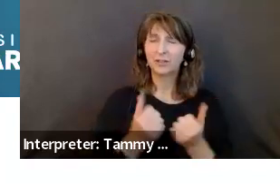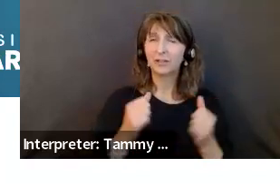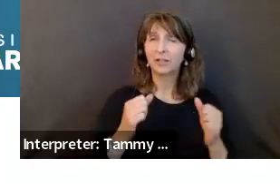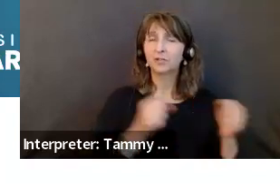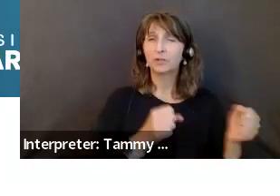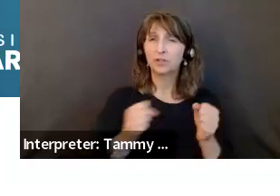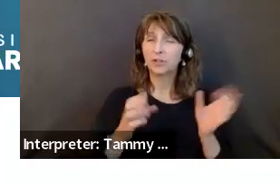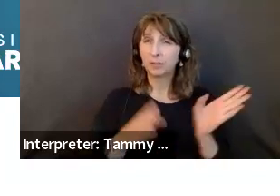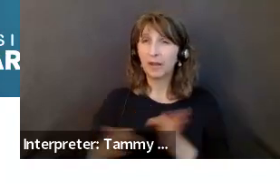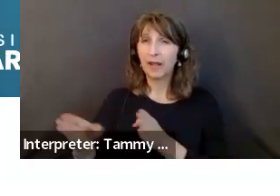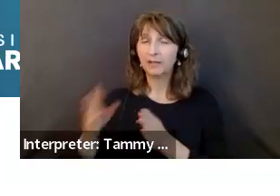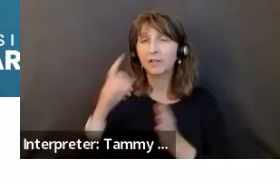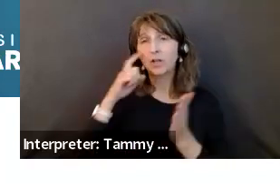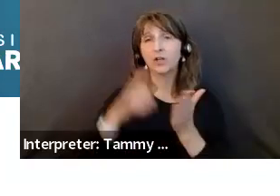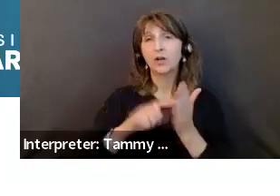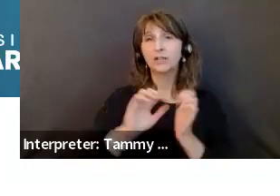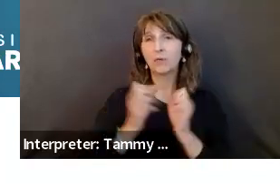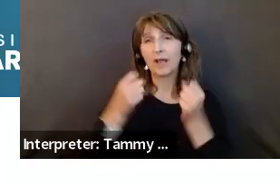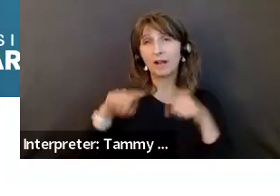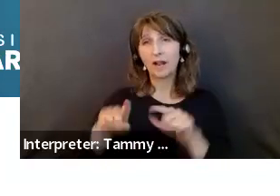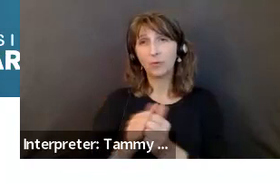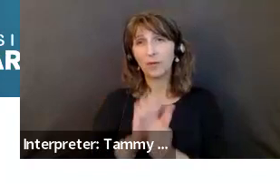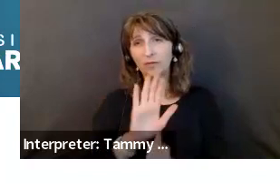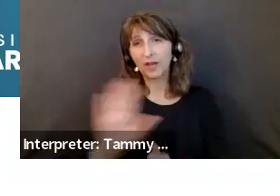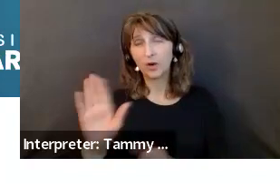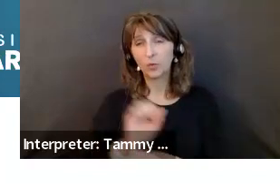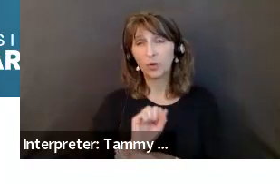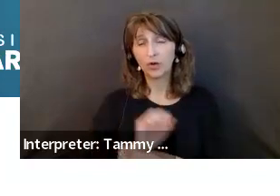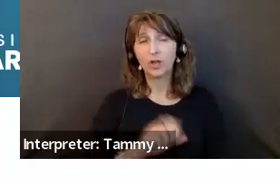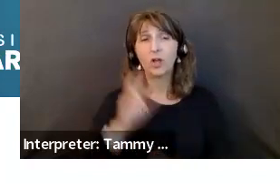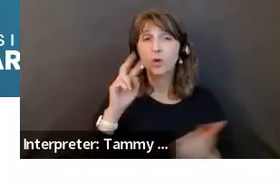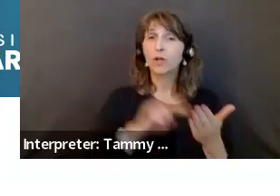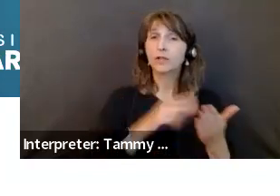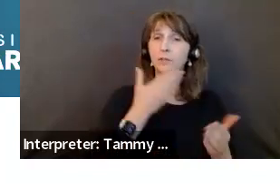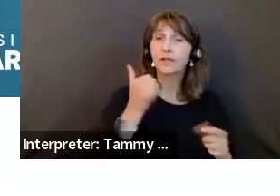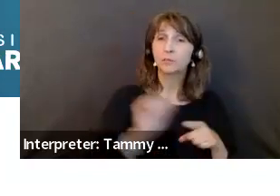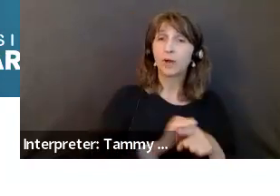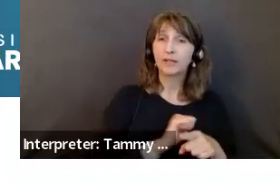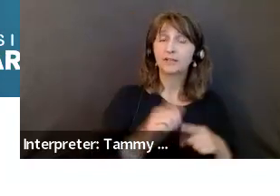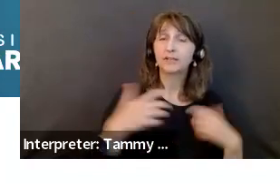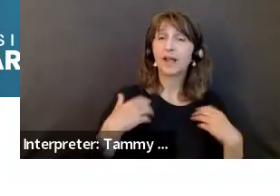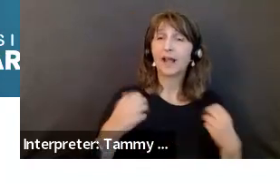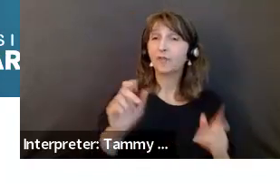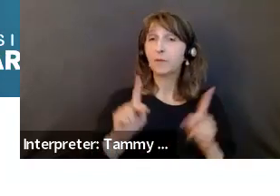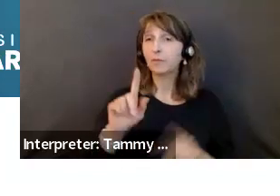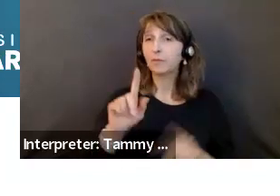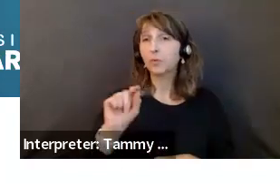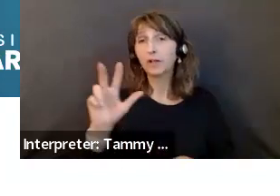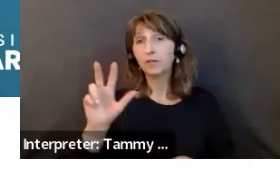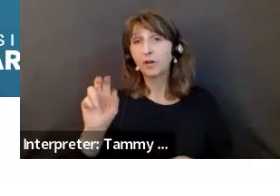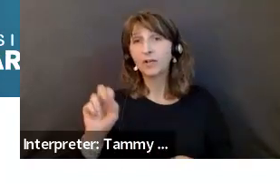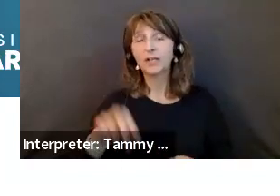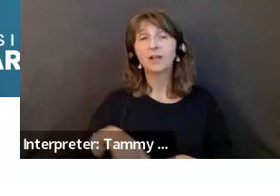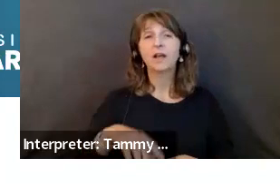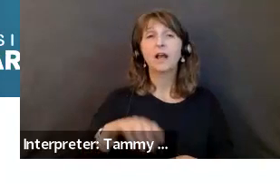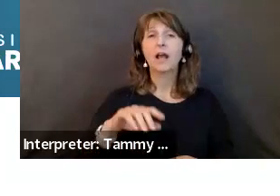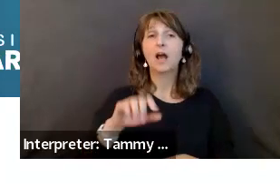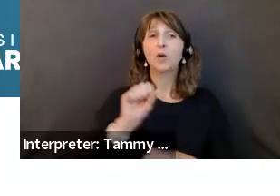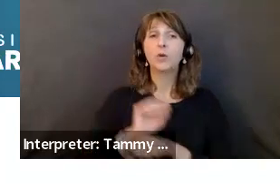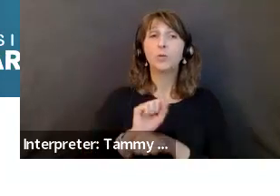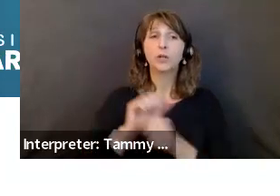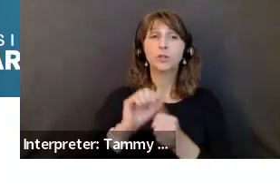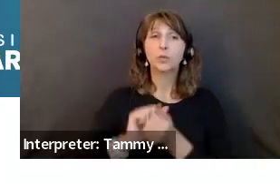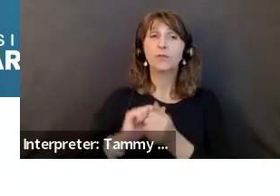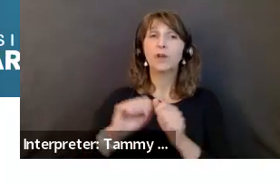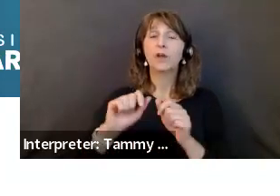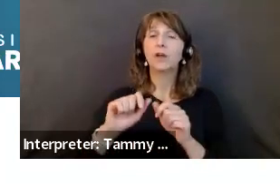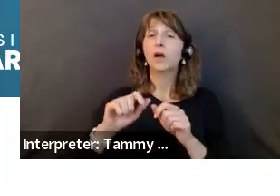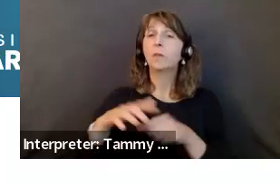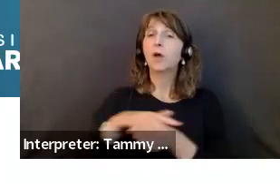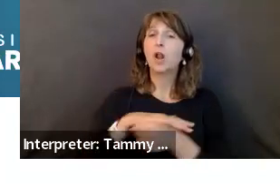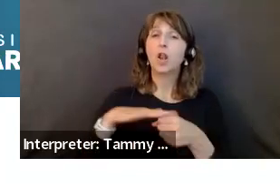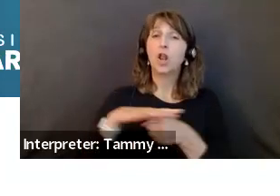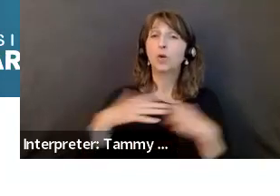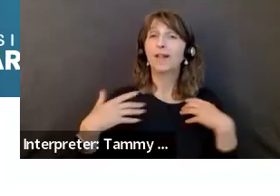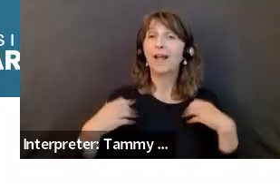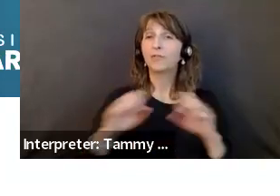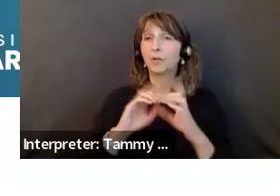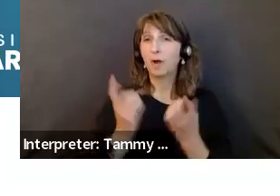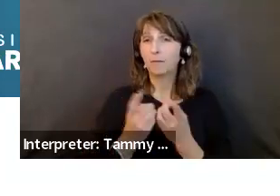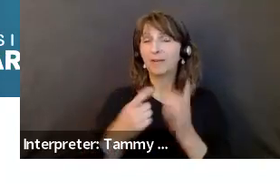We looked at best practices like healthy people, 2030 and then we also worked with. Local partnerships like the new or I mean local health departments like the New Orleans Health Department.